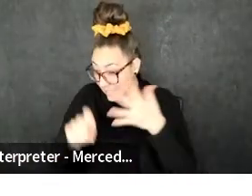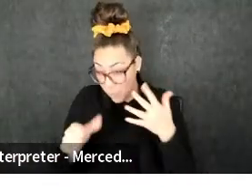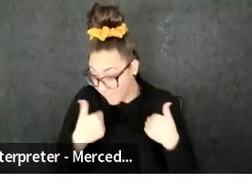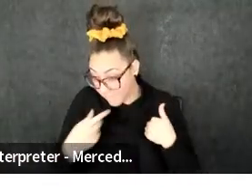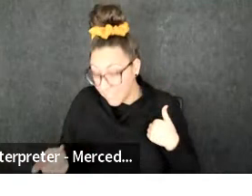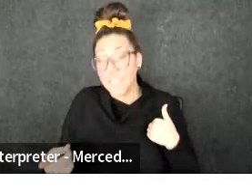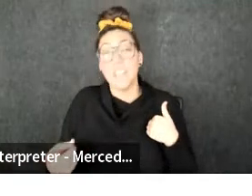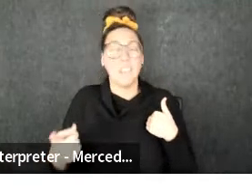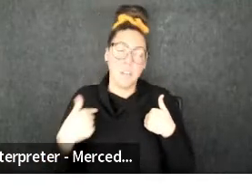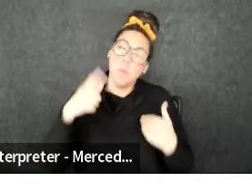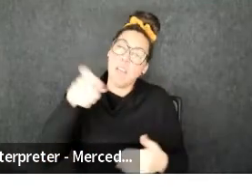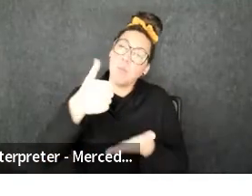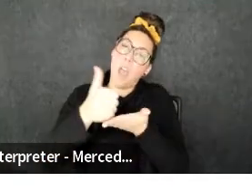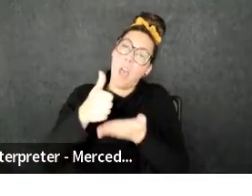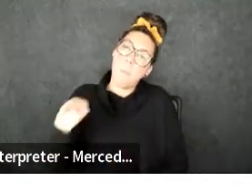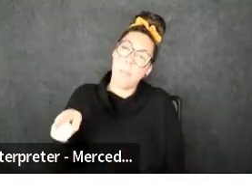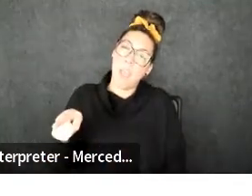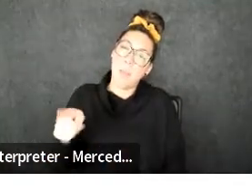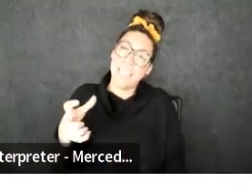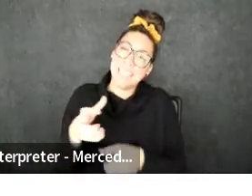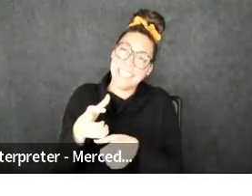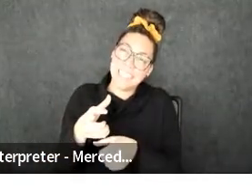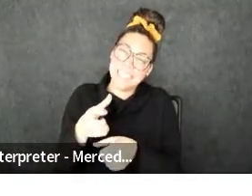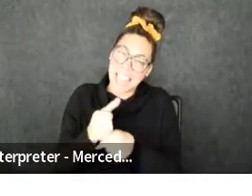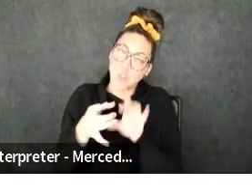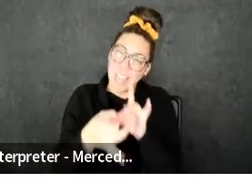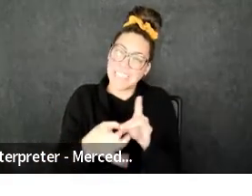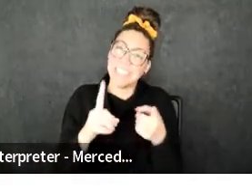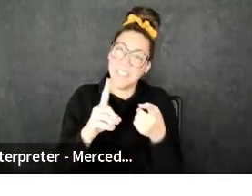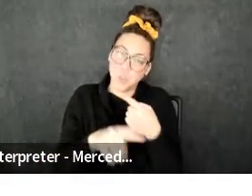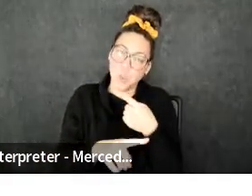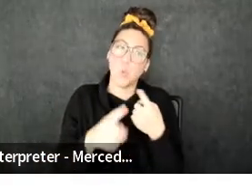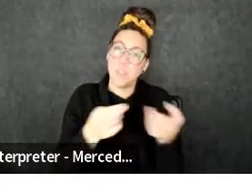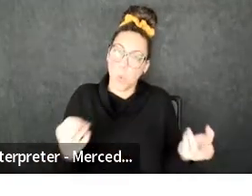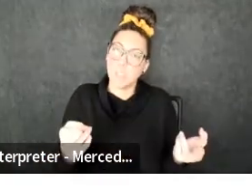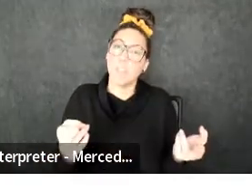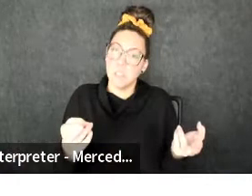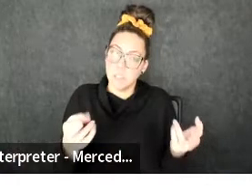We need to help them get get connected potentially to resources or connect